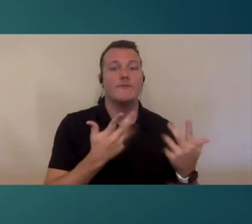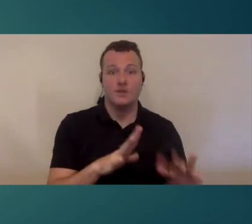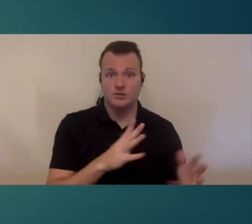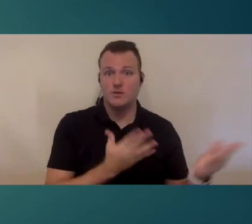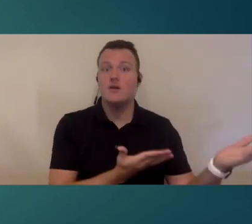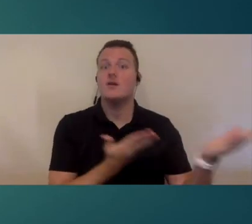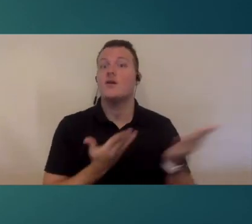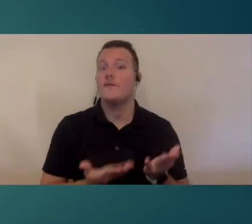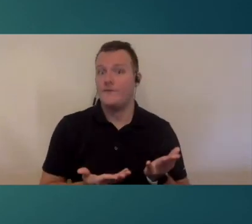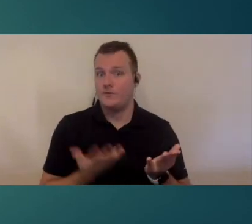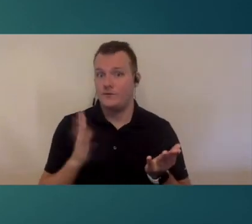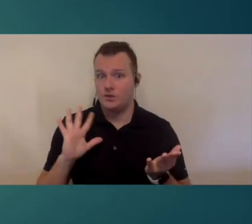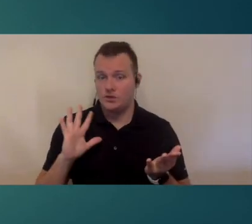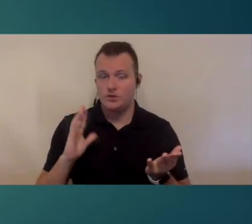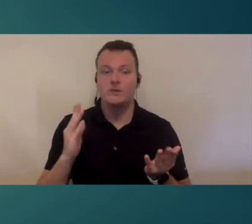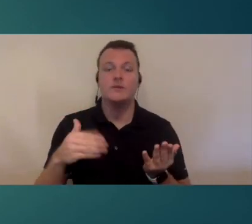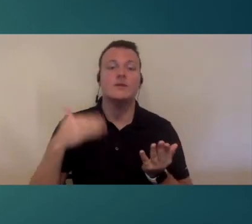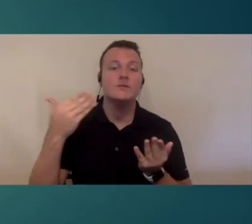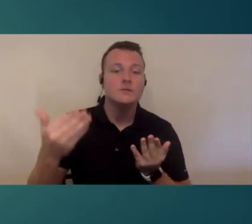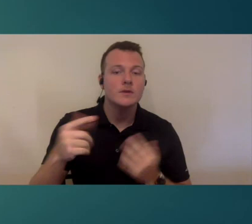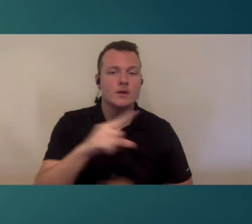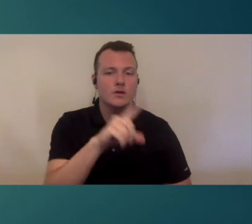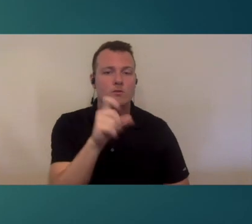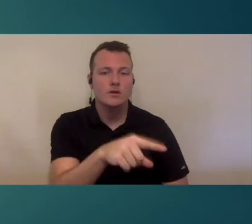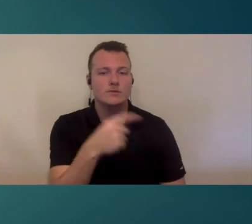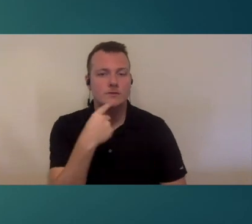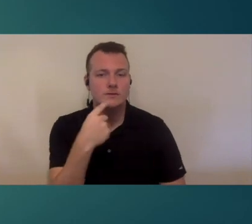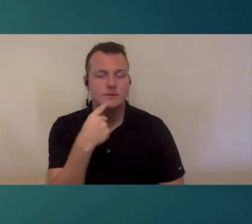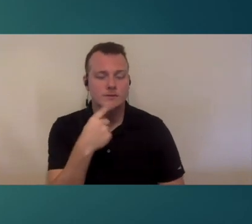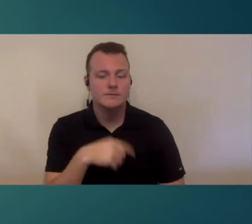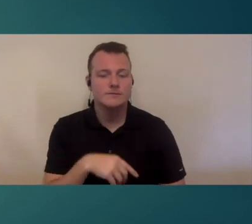you've been offered the position. You can turn that question around on them and-